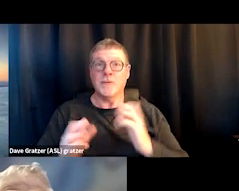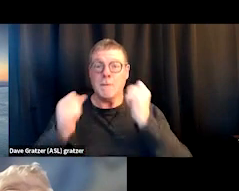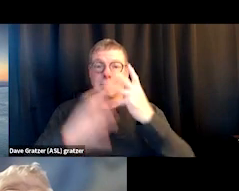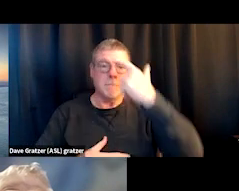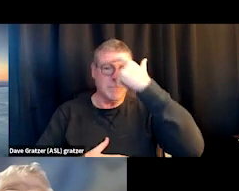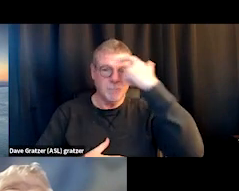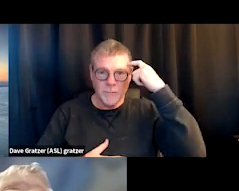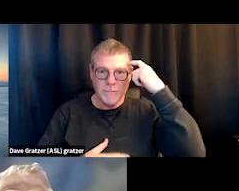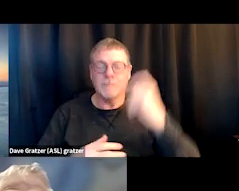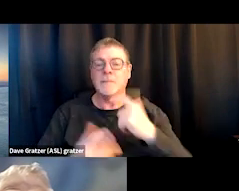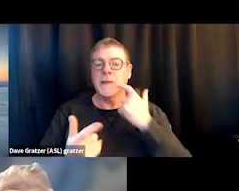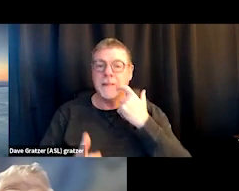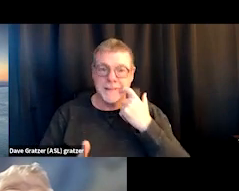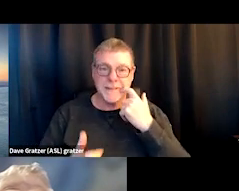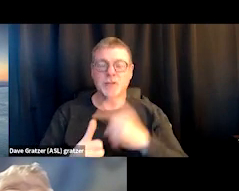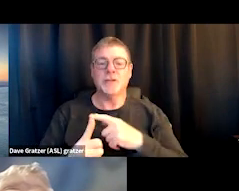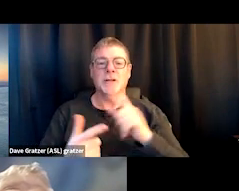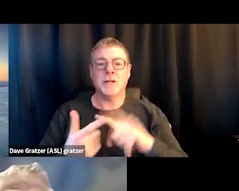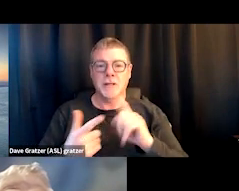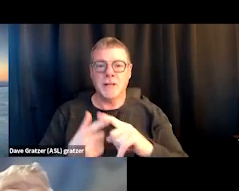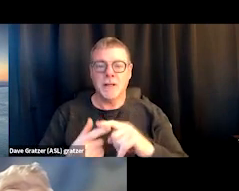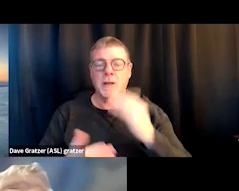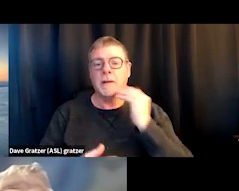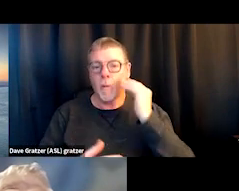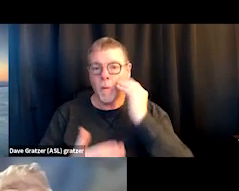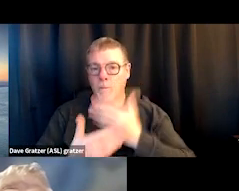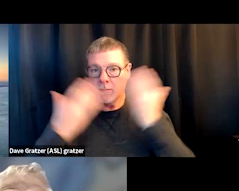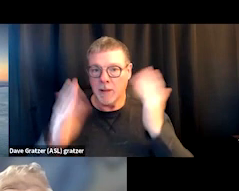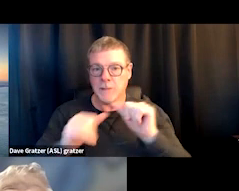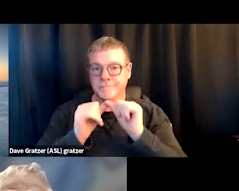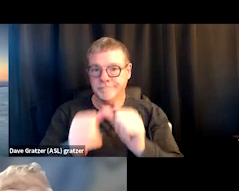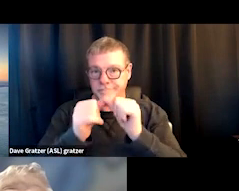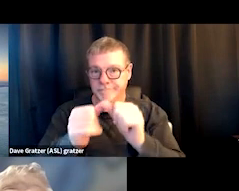including addiction, chronic homelessness. In addition, you know,